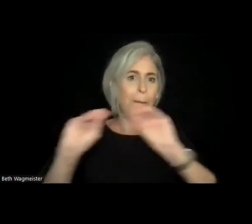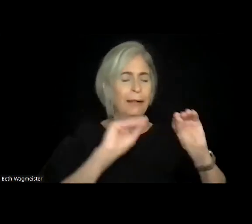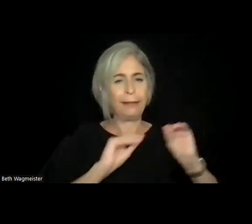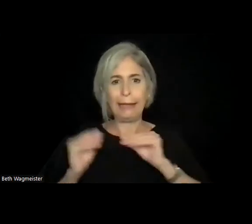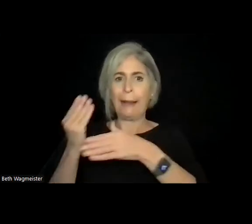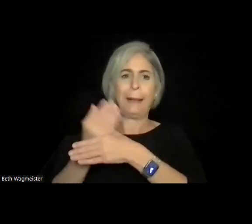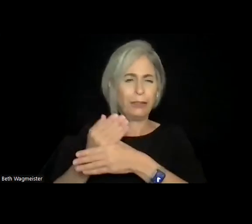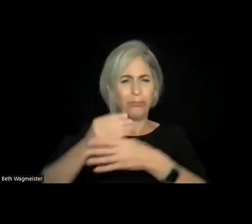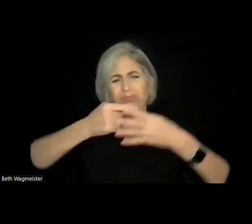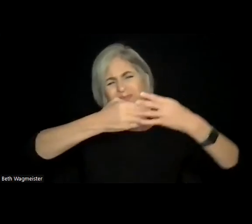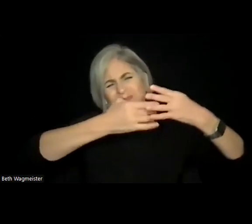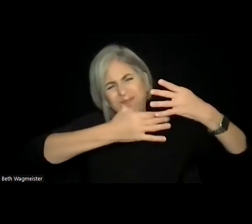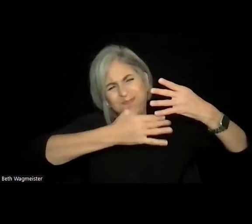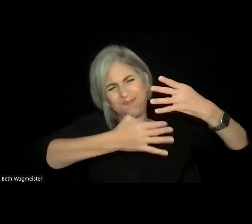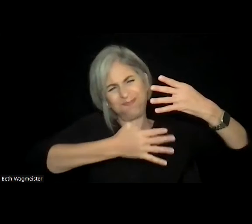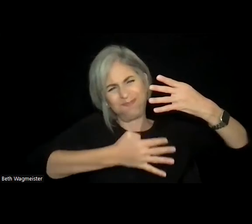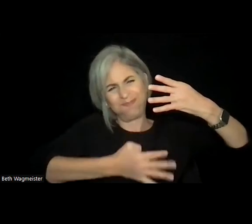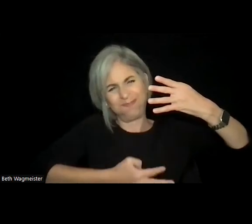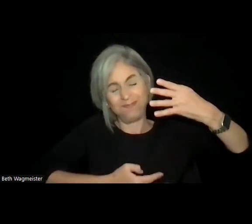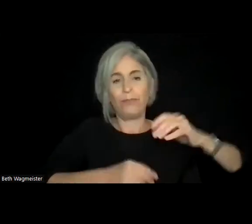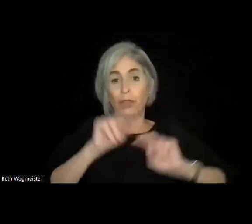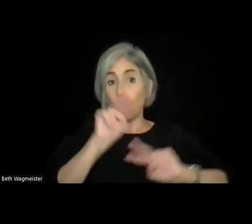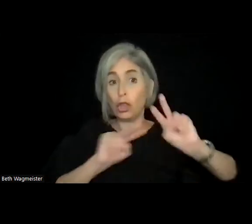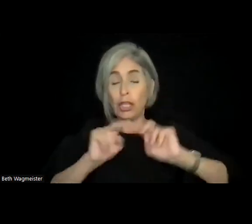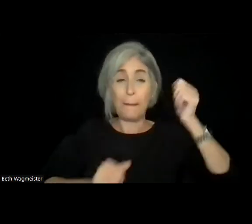impairment, behavioral impairment, a person with visual, hearing impairment